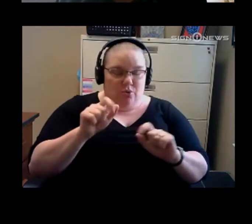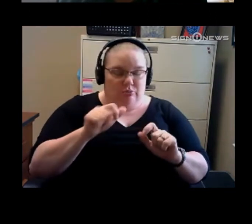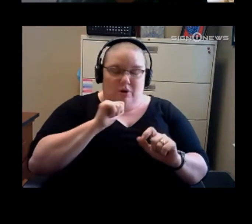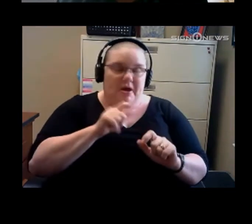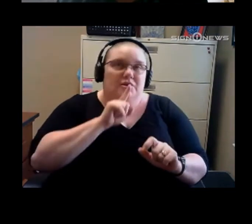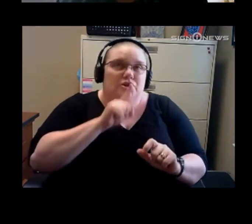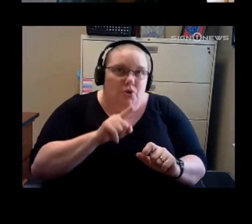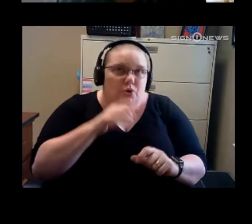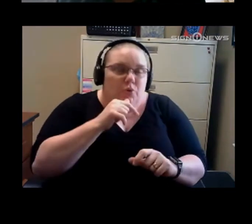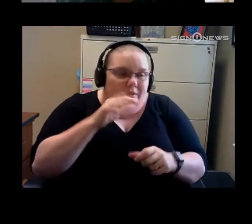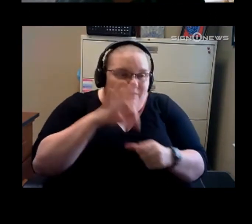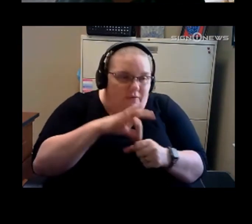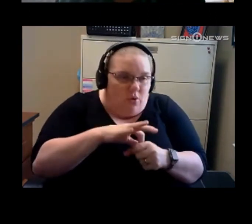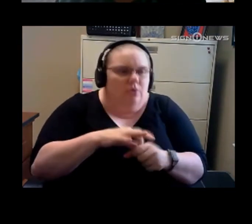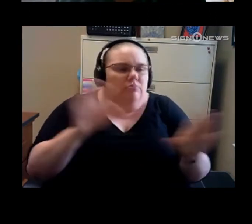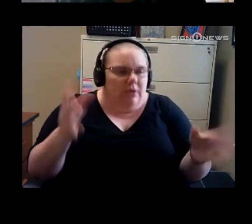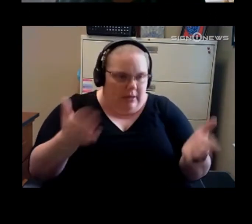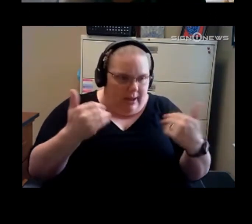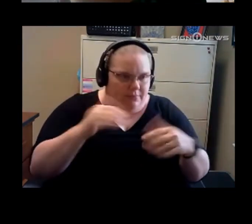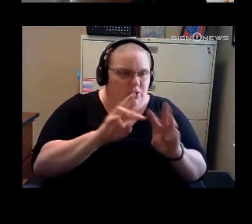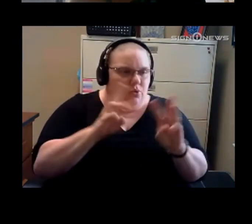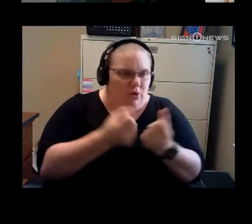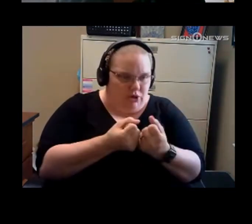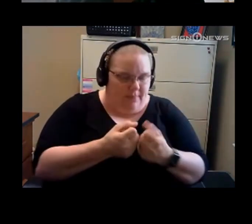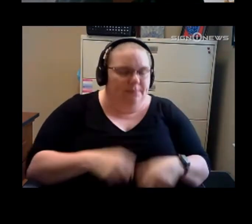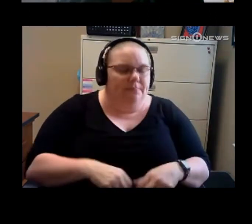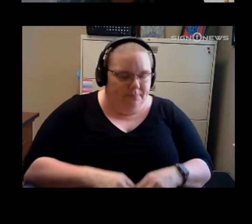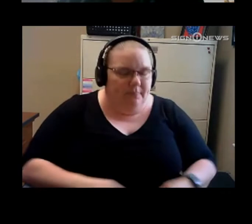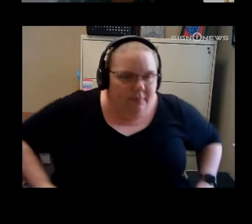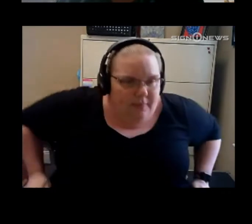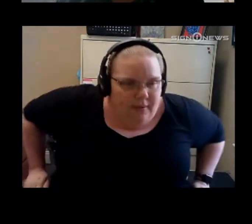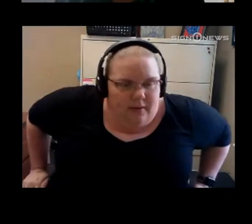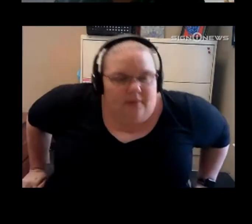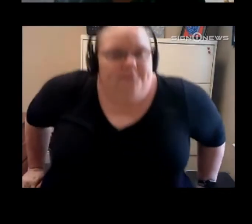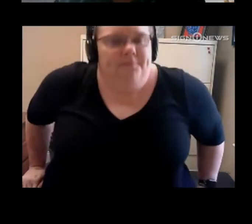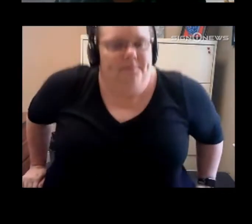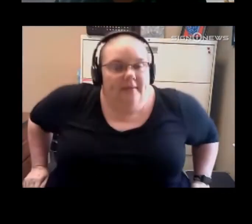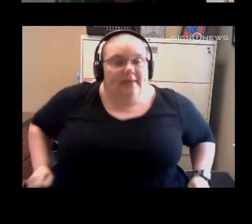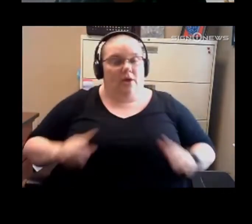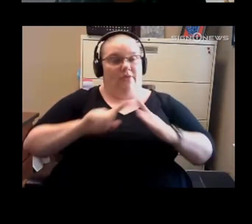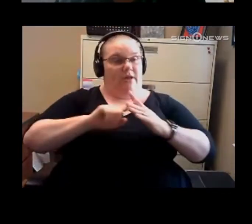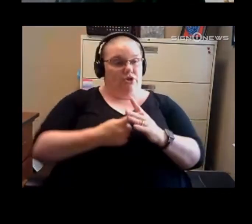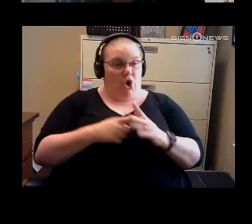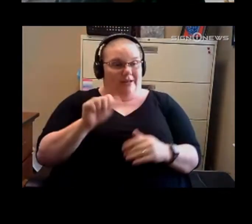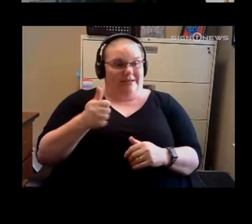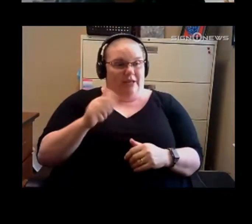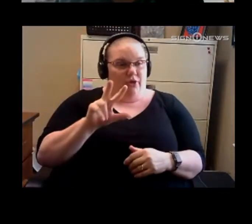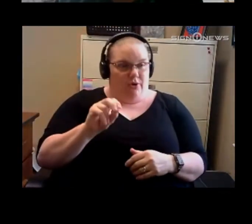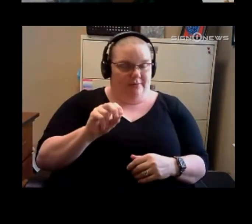10 30. foreign